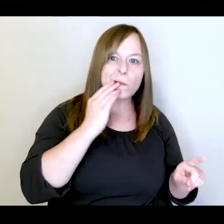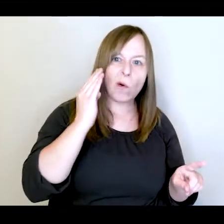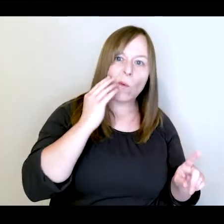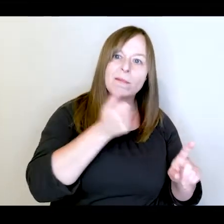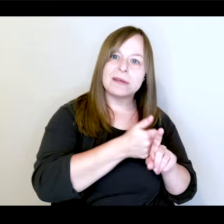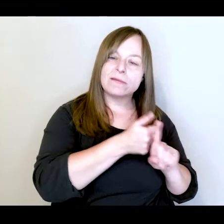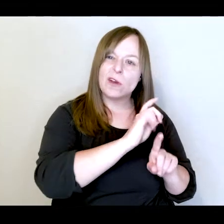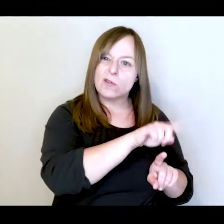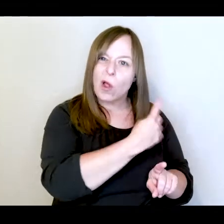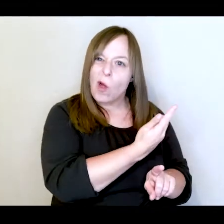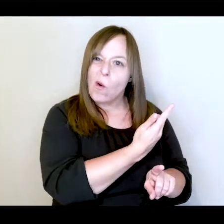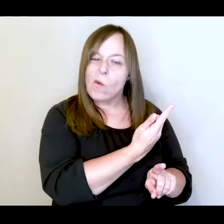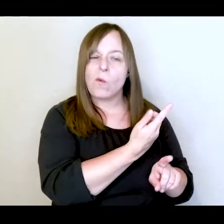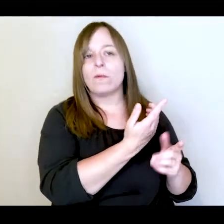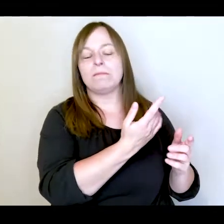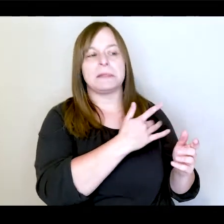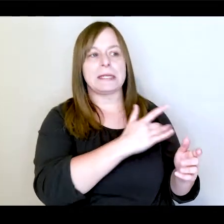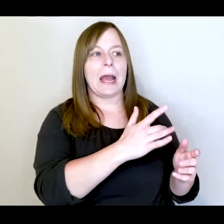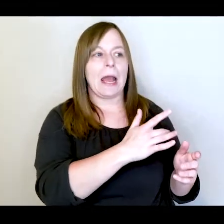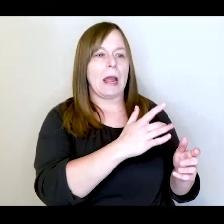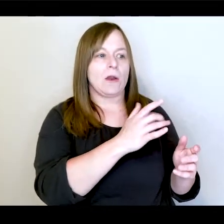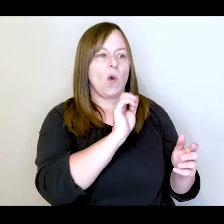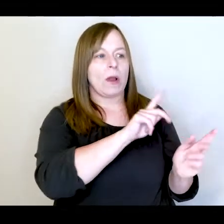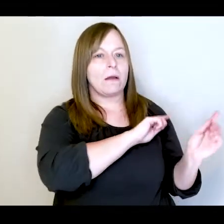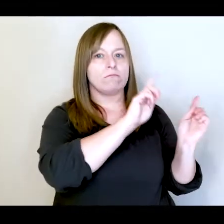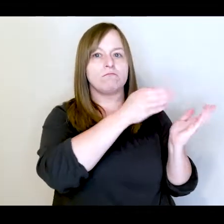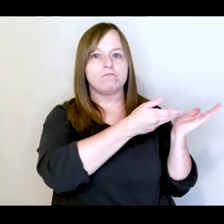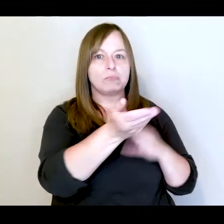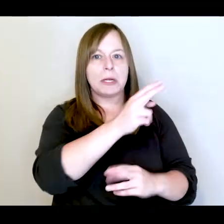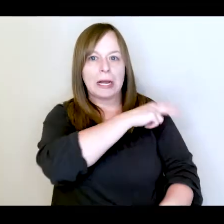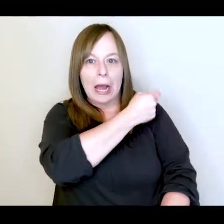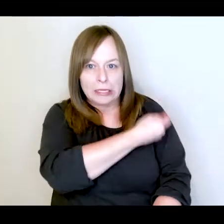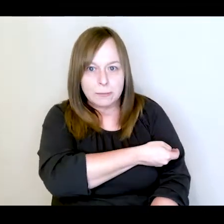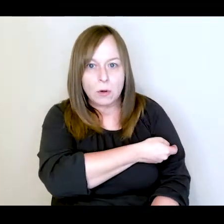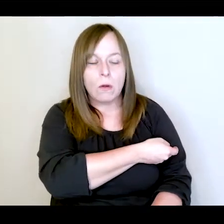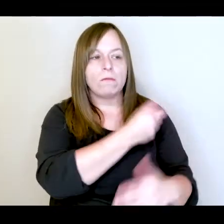home and people tend to think, "Okay. Let's get them to a hospital."